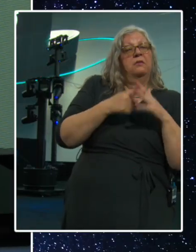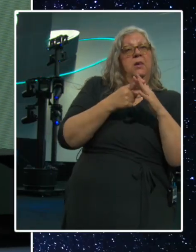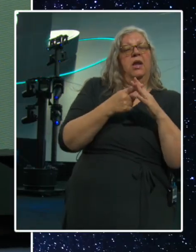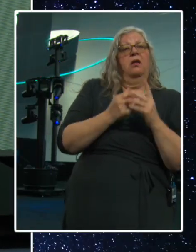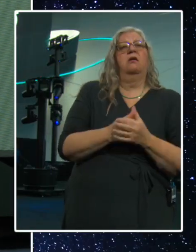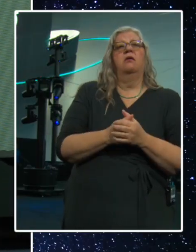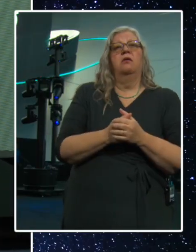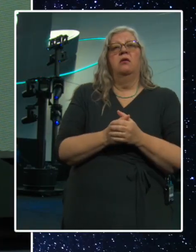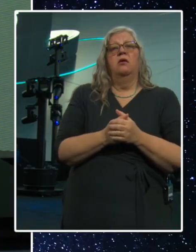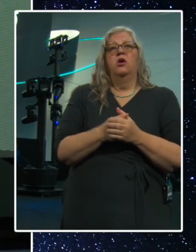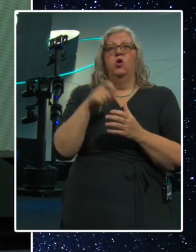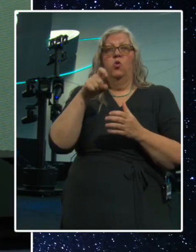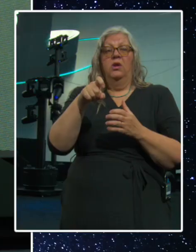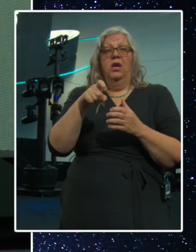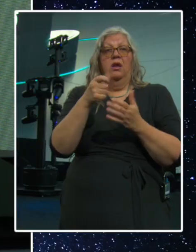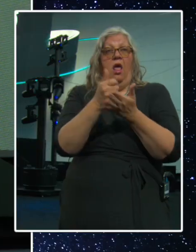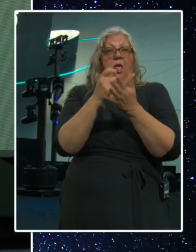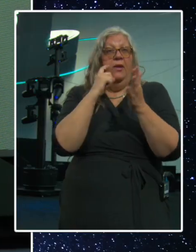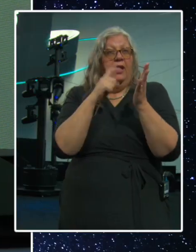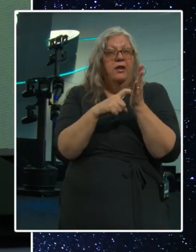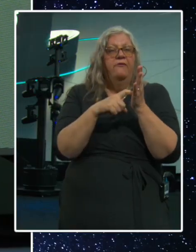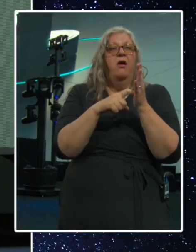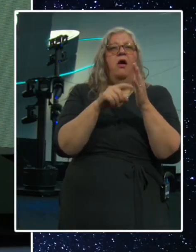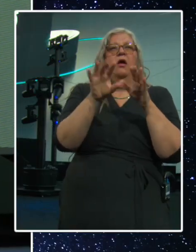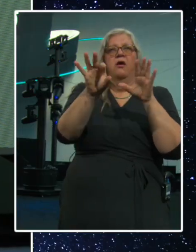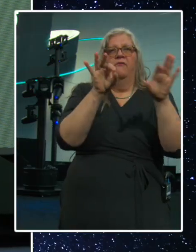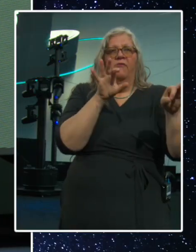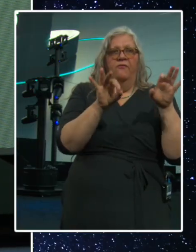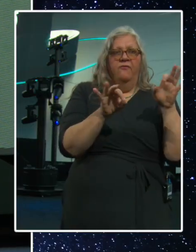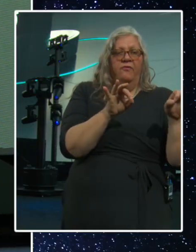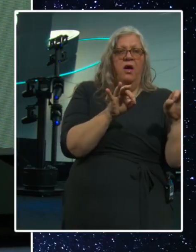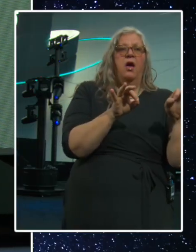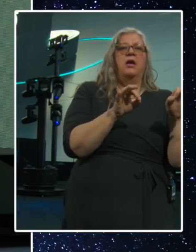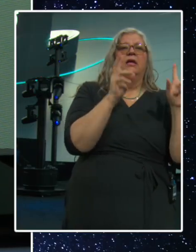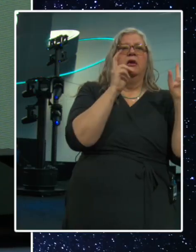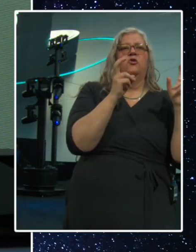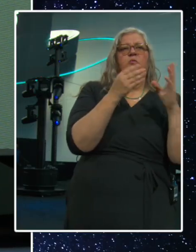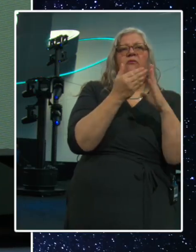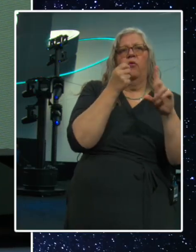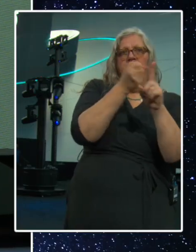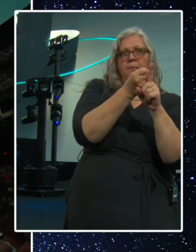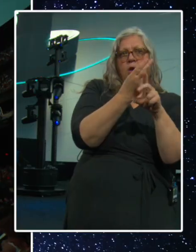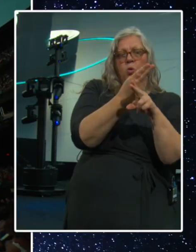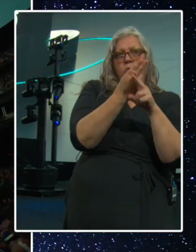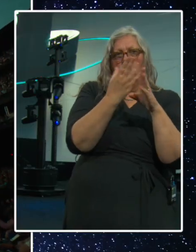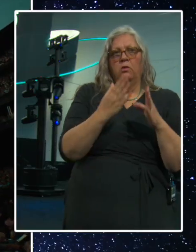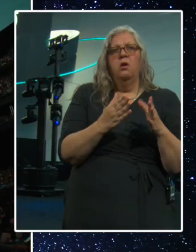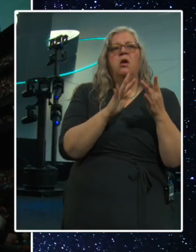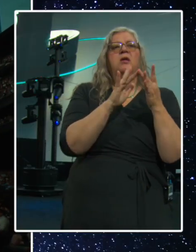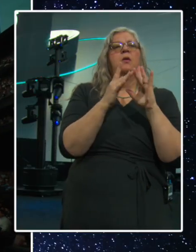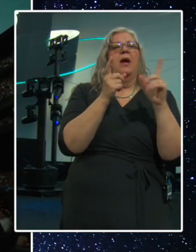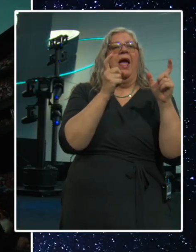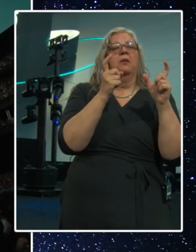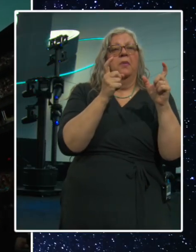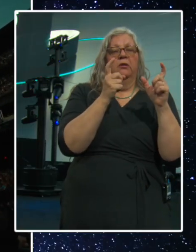You need help identifying resolving network issues before they impact users. Your networking AI admin takes the lead.